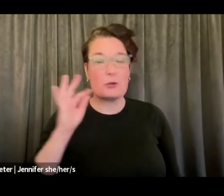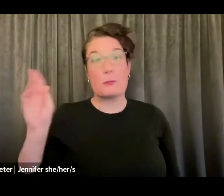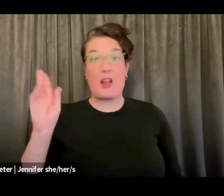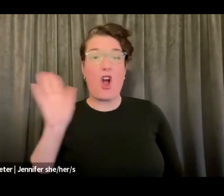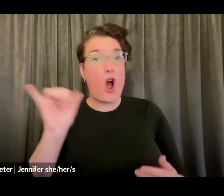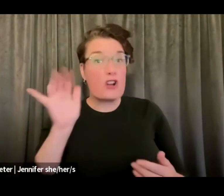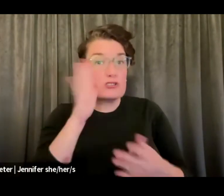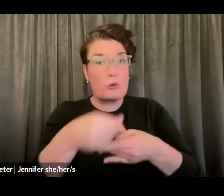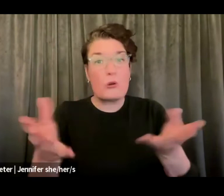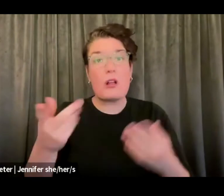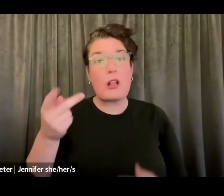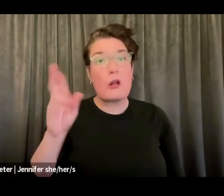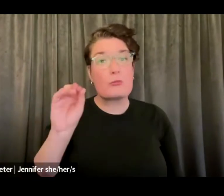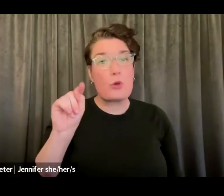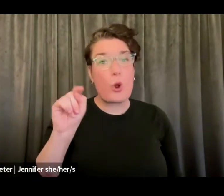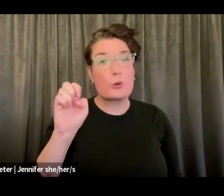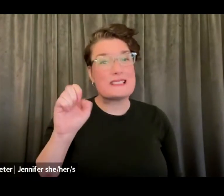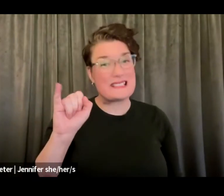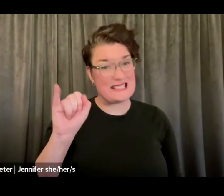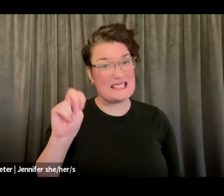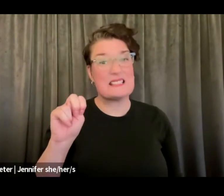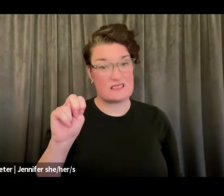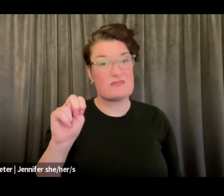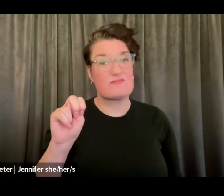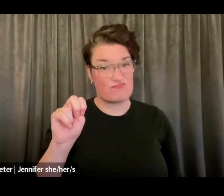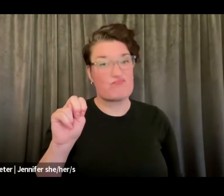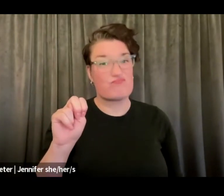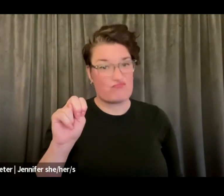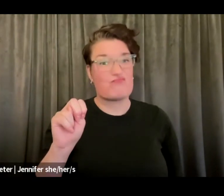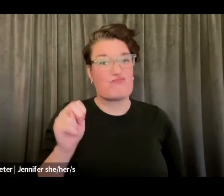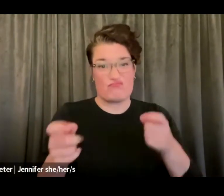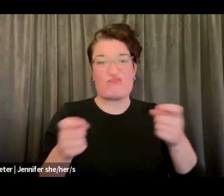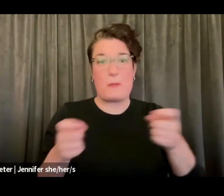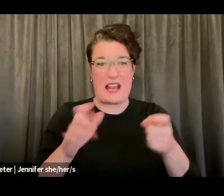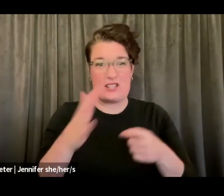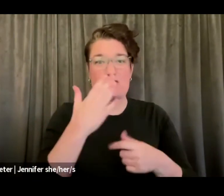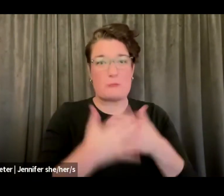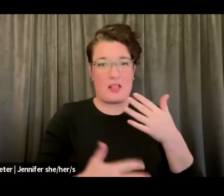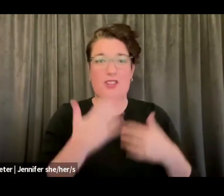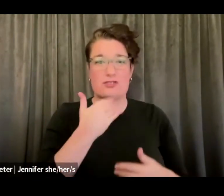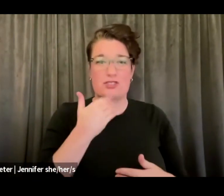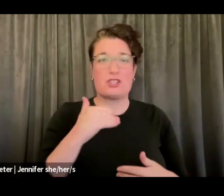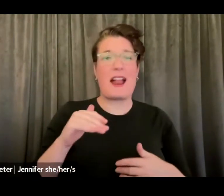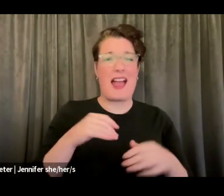Rebekah: We'll also have protein at the same time Smart Nomy: Yes yes Yes Some salami